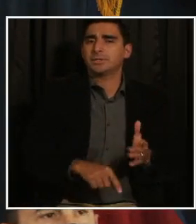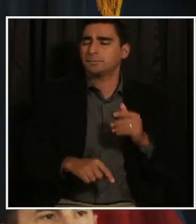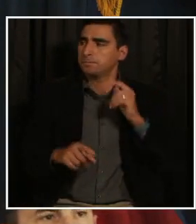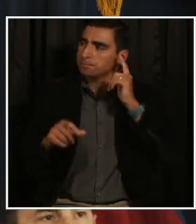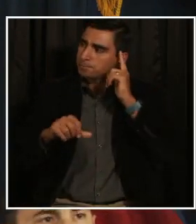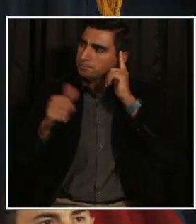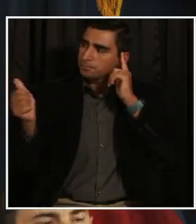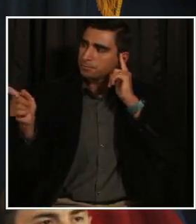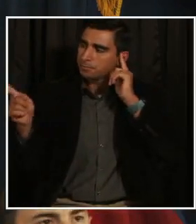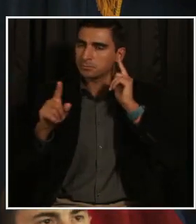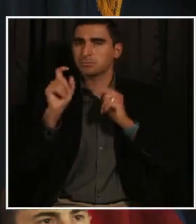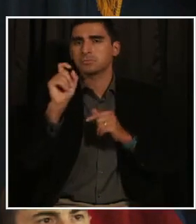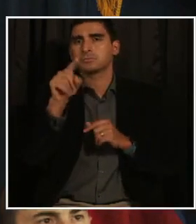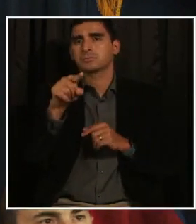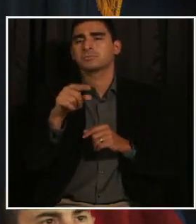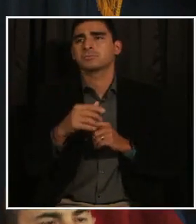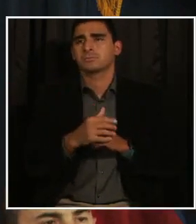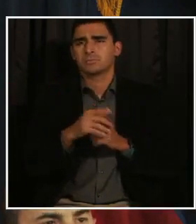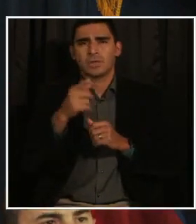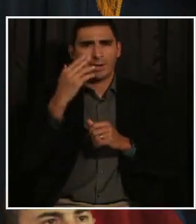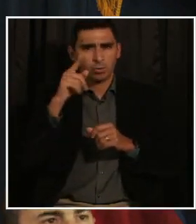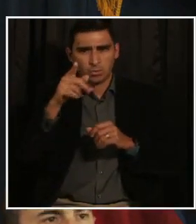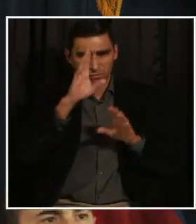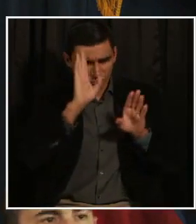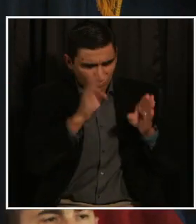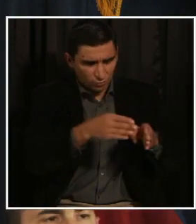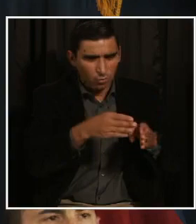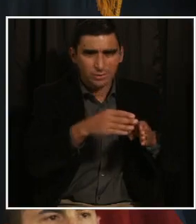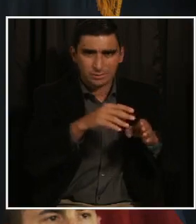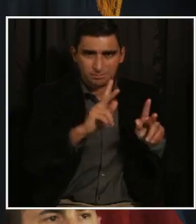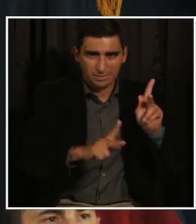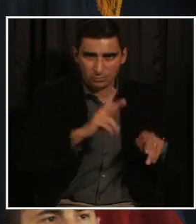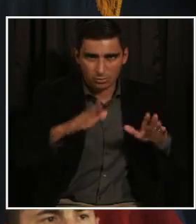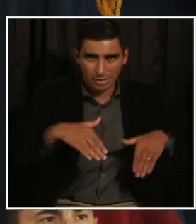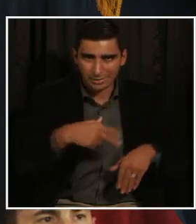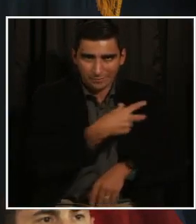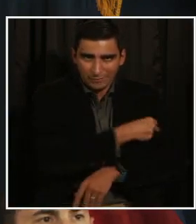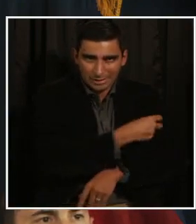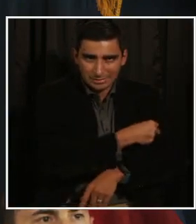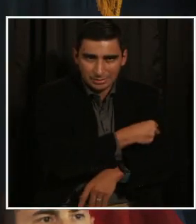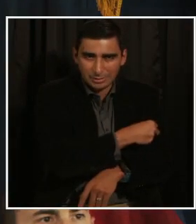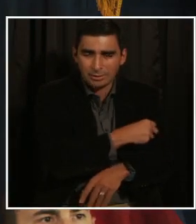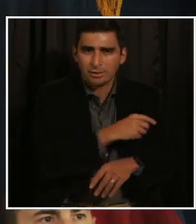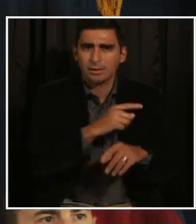i know your priority is the unvaccinated yeah any chance there will be or have you discussed